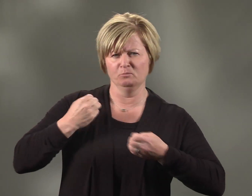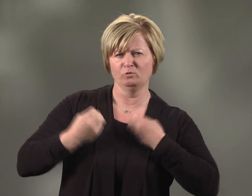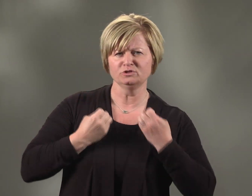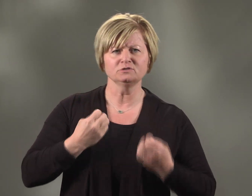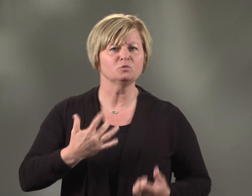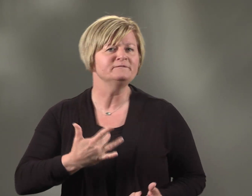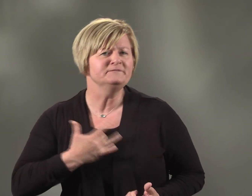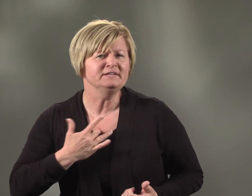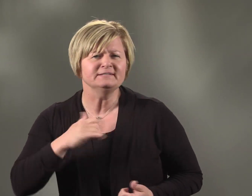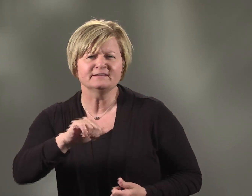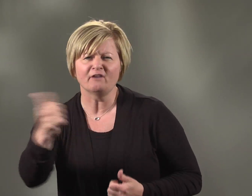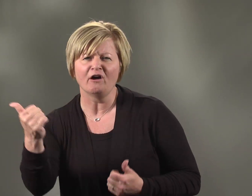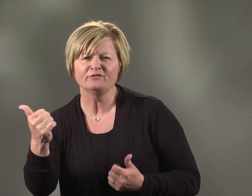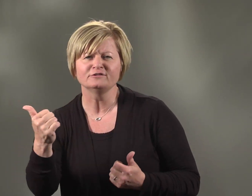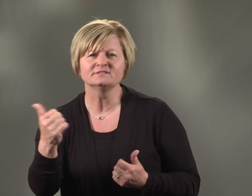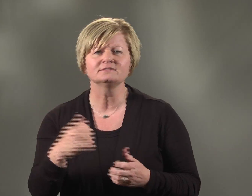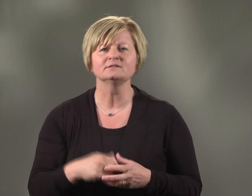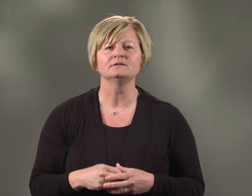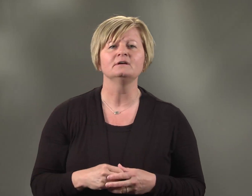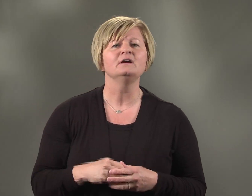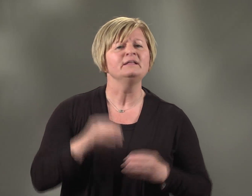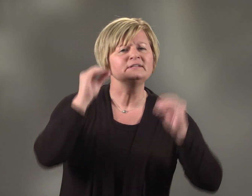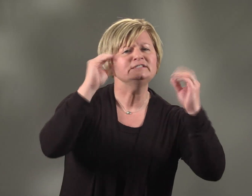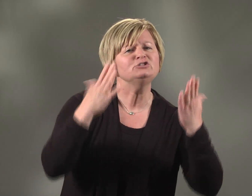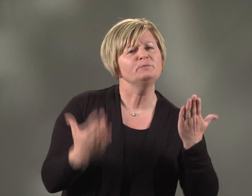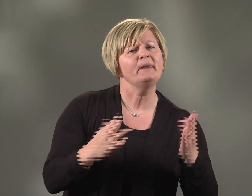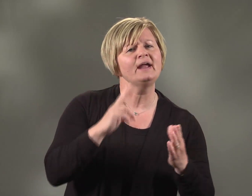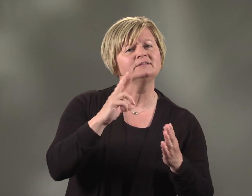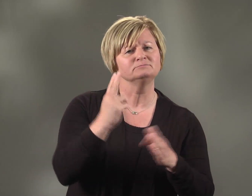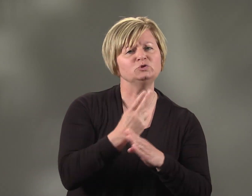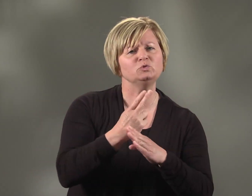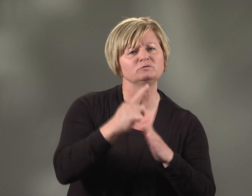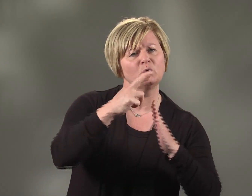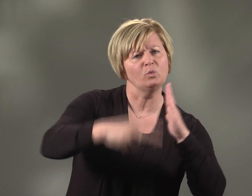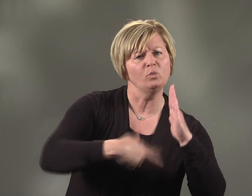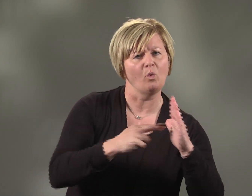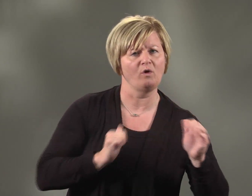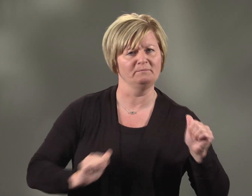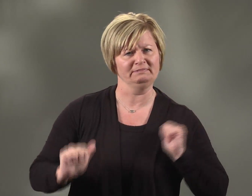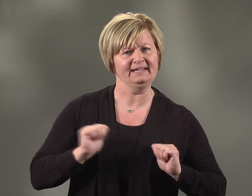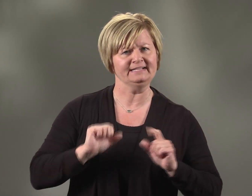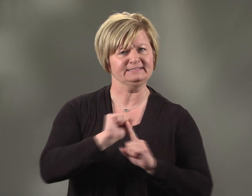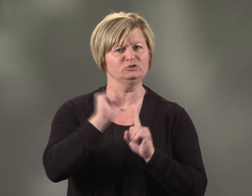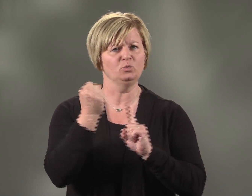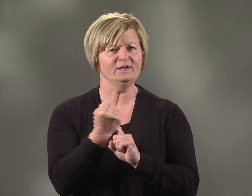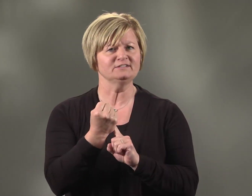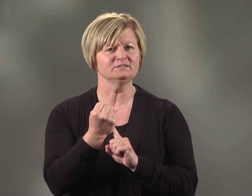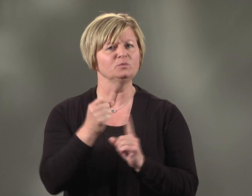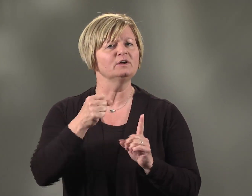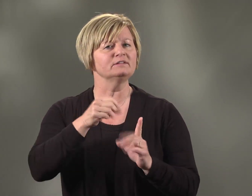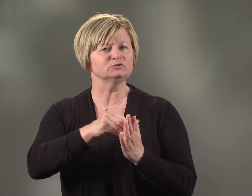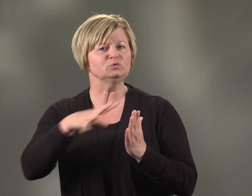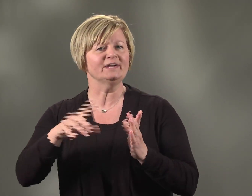the emotions or feelings of others, the teacher might use a role-playing situation where the student has to discuss